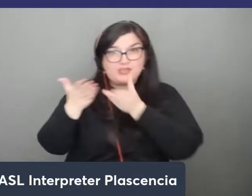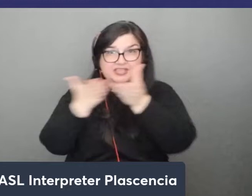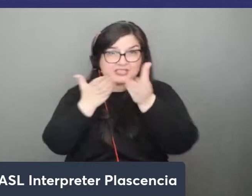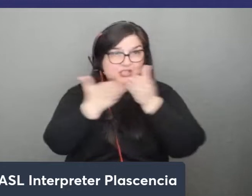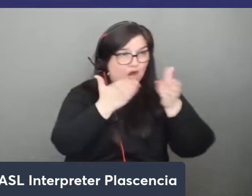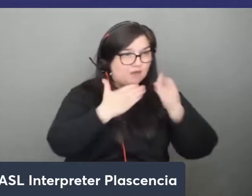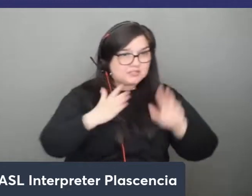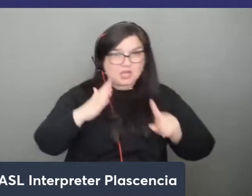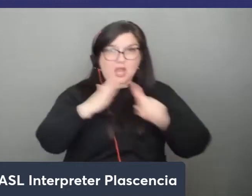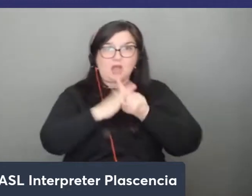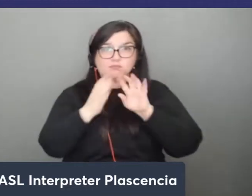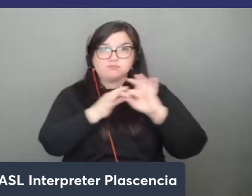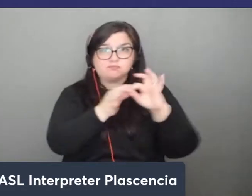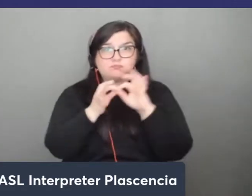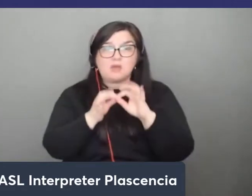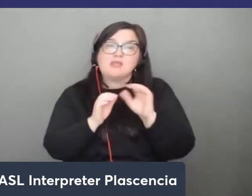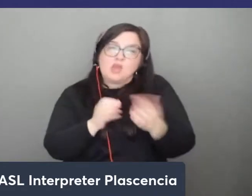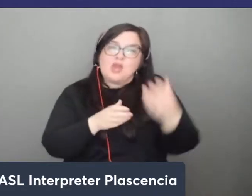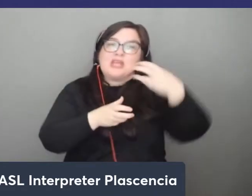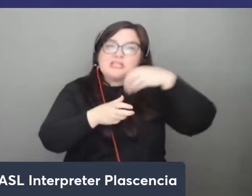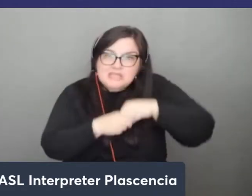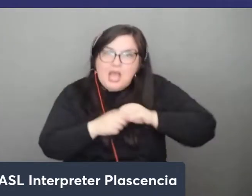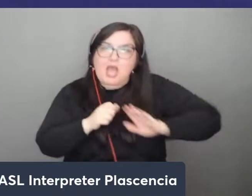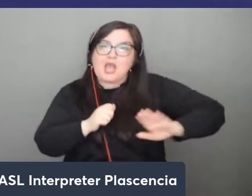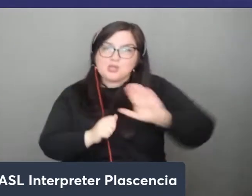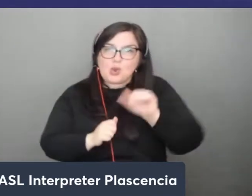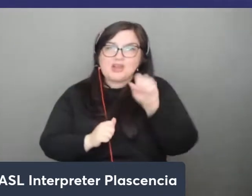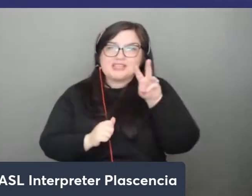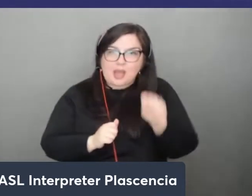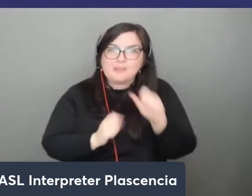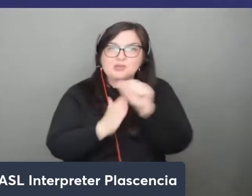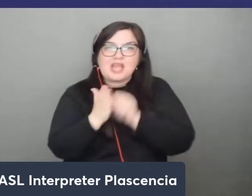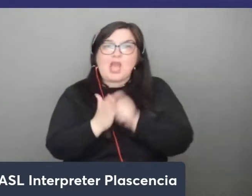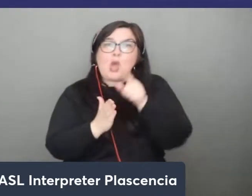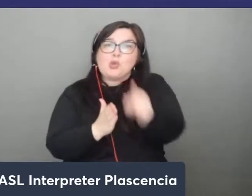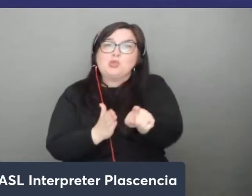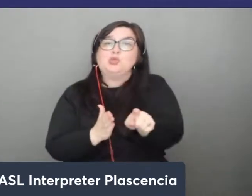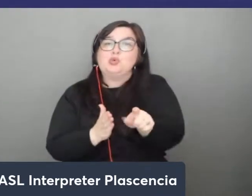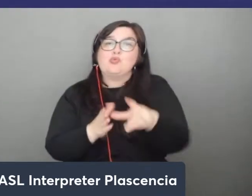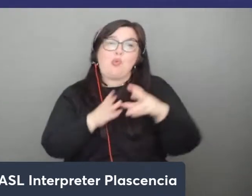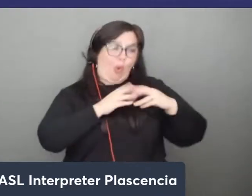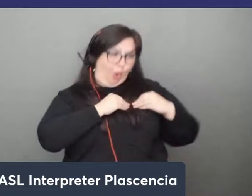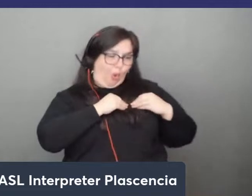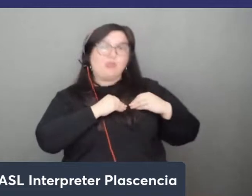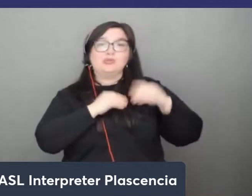are in your own AWS account. You own all these services, you manage them, you can scale them.